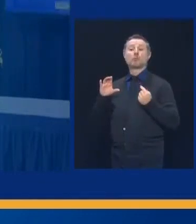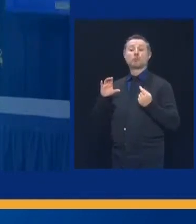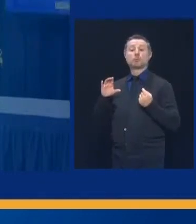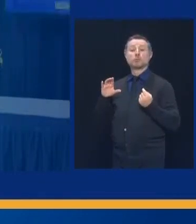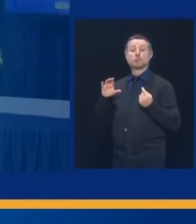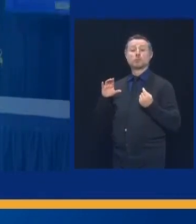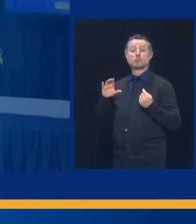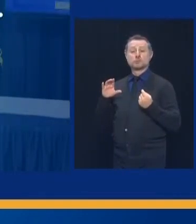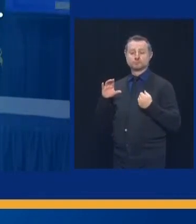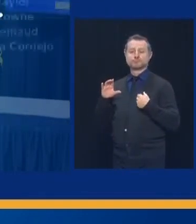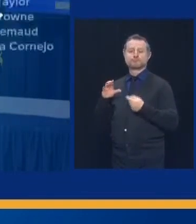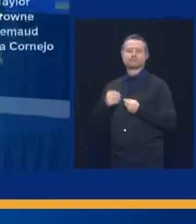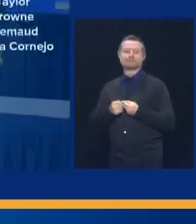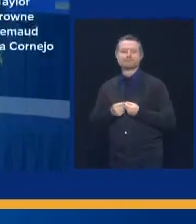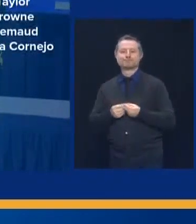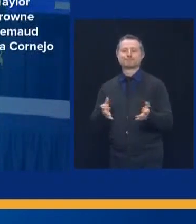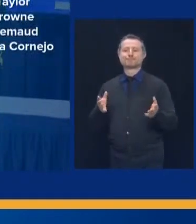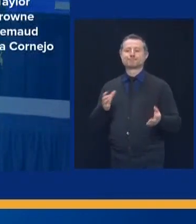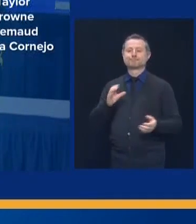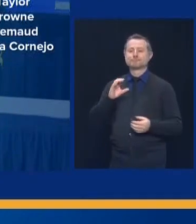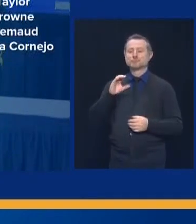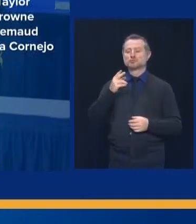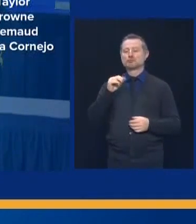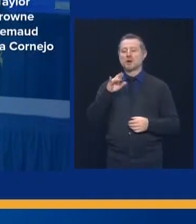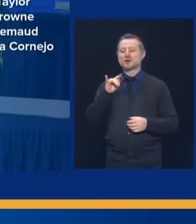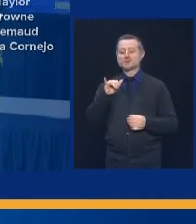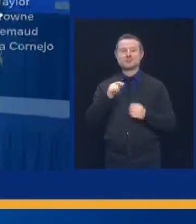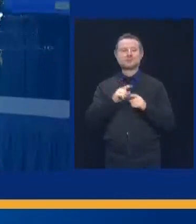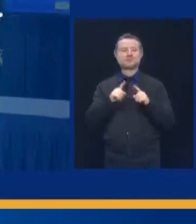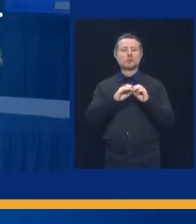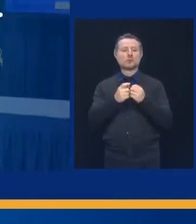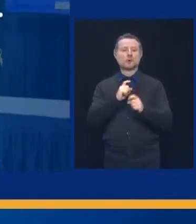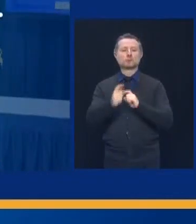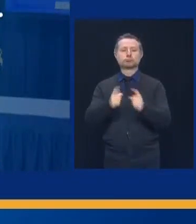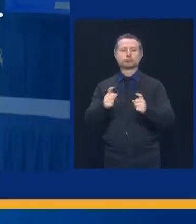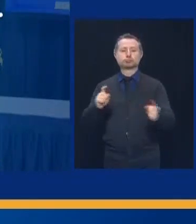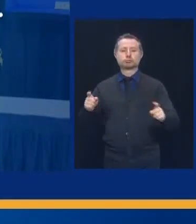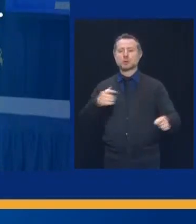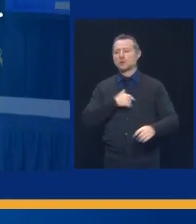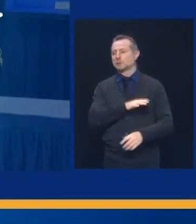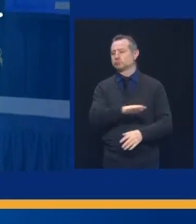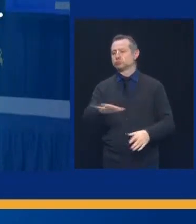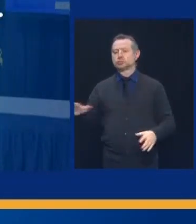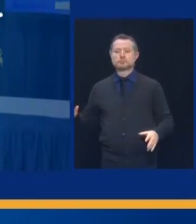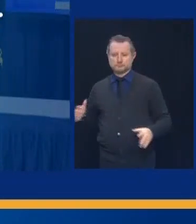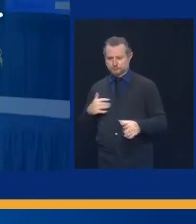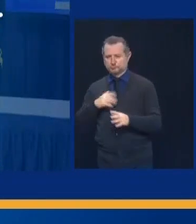AVAILABLE THROUGHzPí WEBSITE, AND THE PROFITS FROM THE MASKS SALES